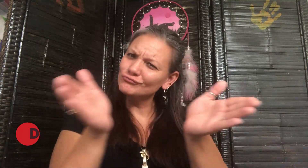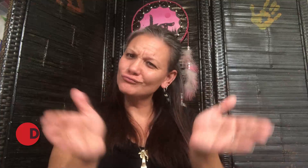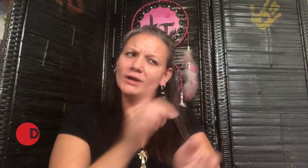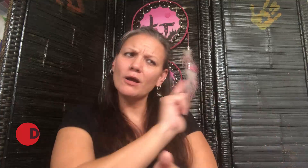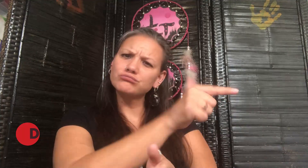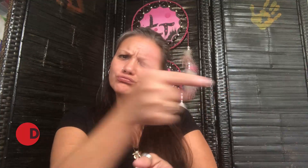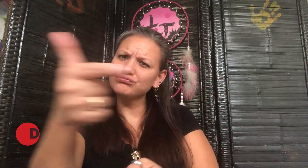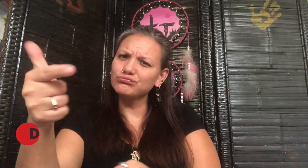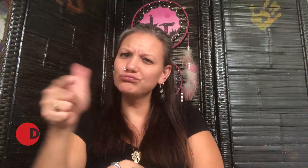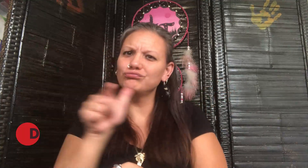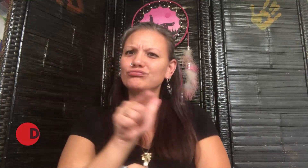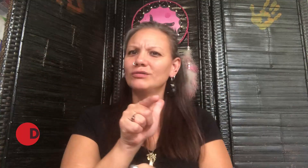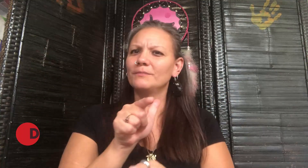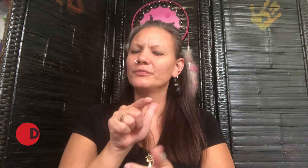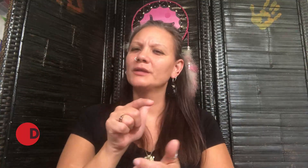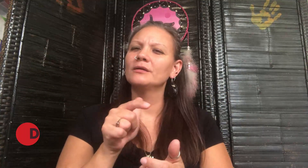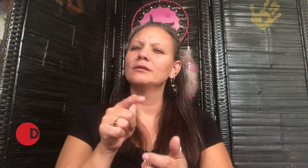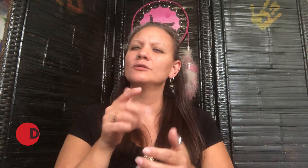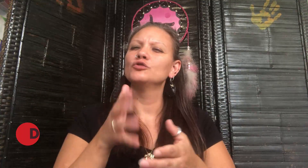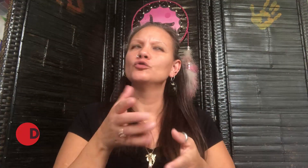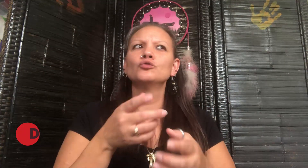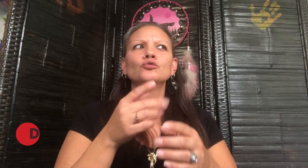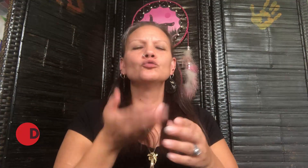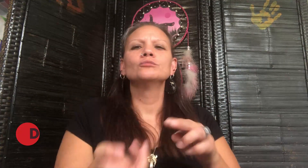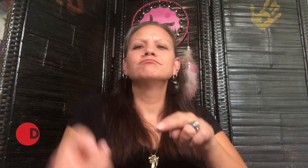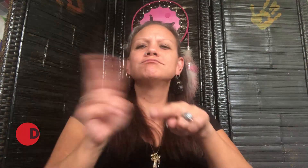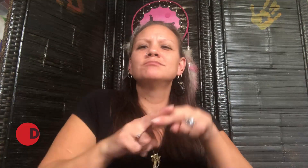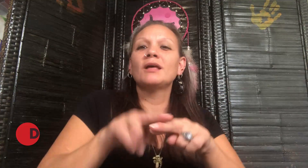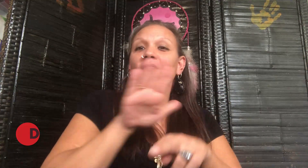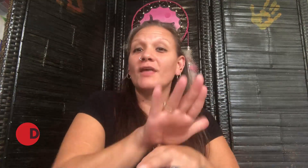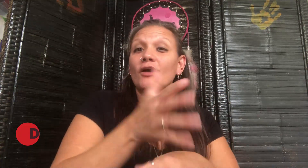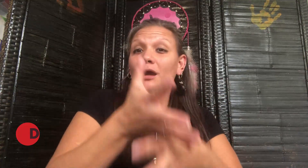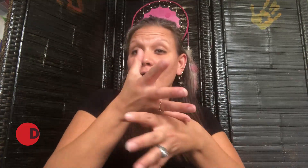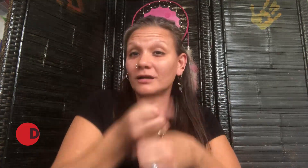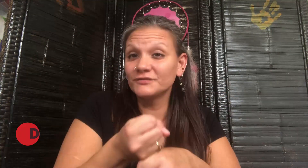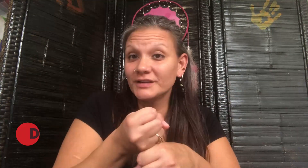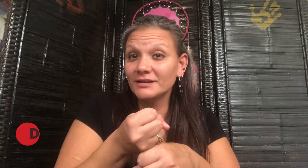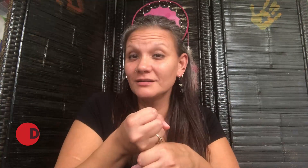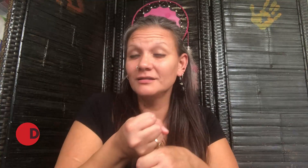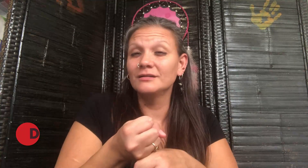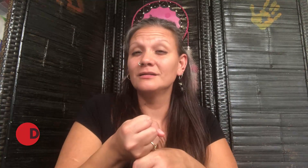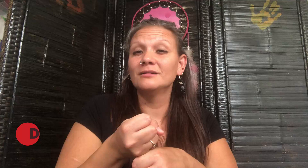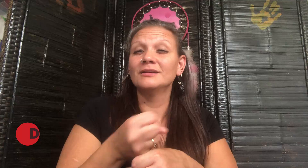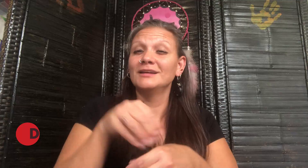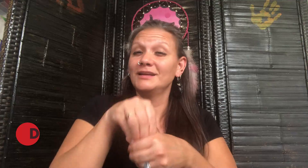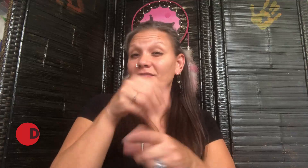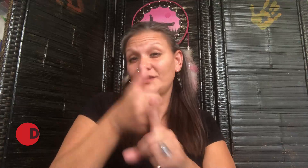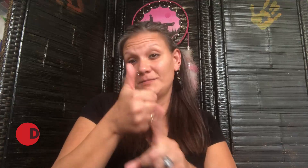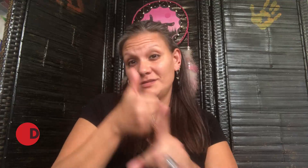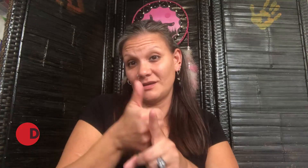I encourage people to take turns doing it to increase their